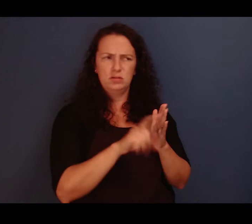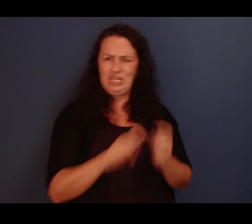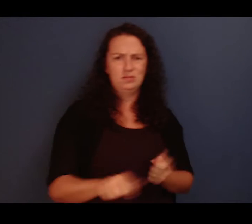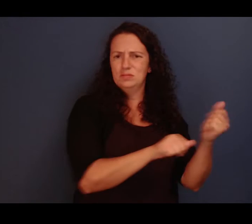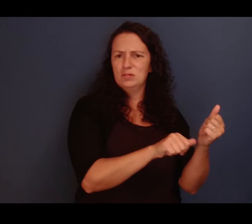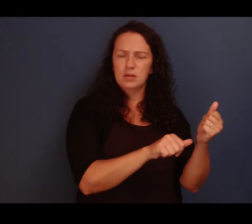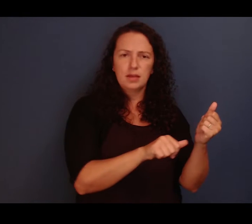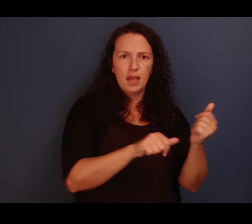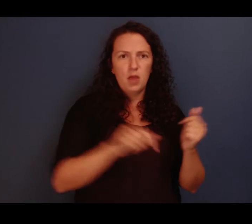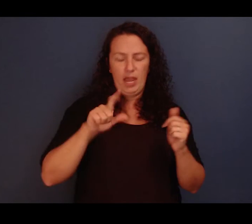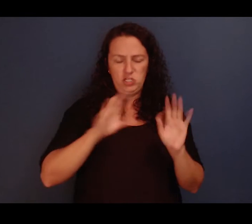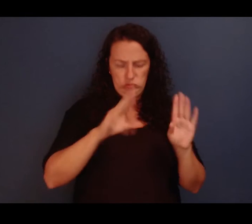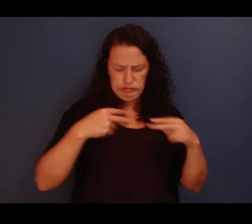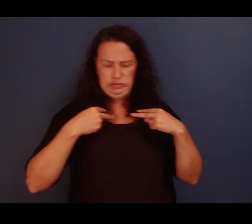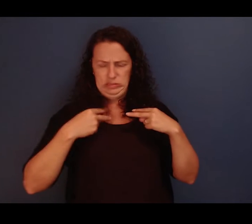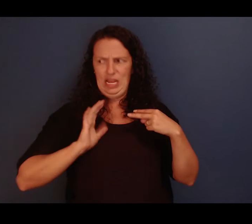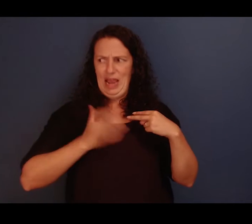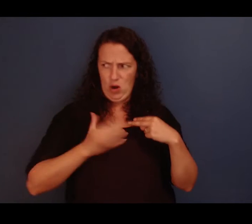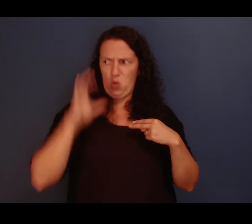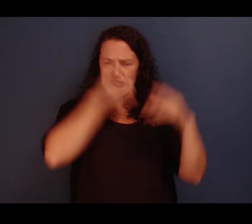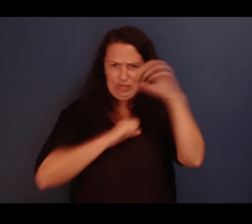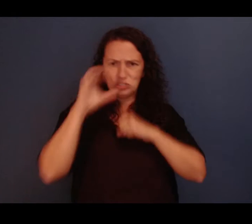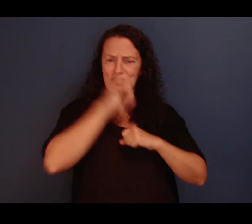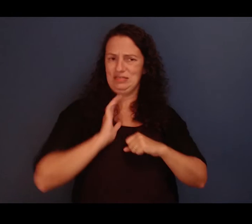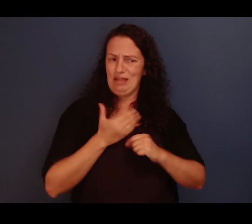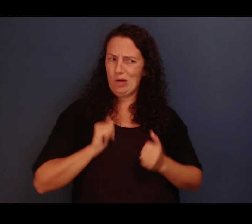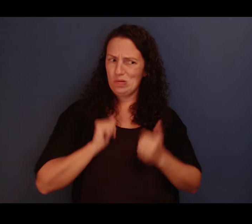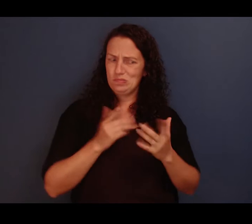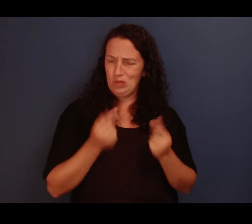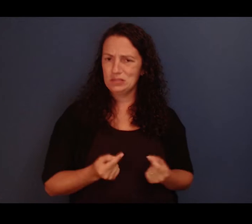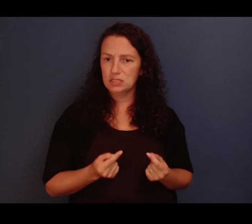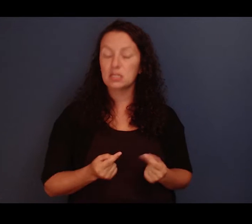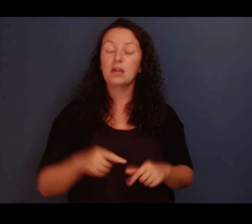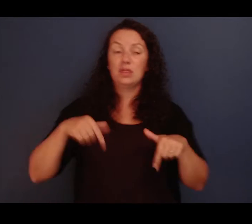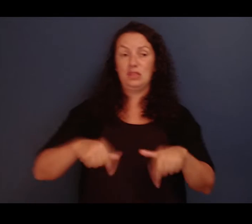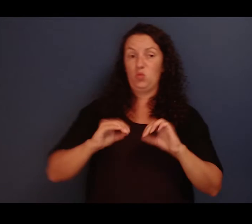hard look at our own assumptions and practices. We as an organization had to unlearn as much